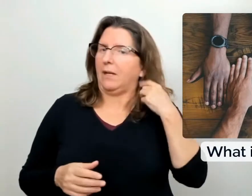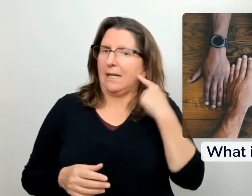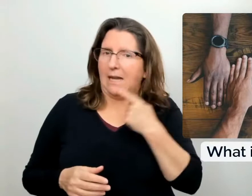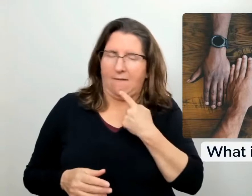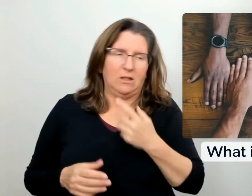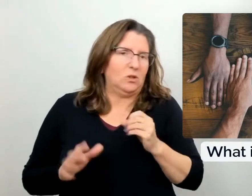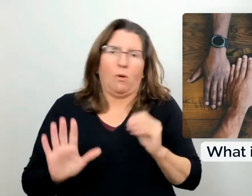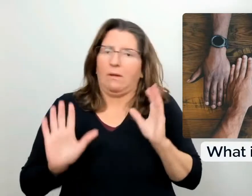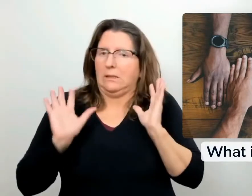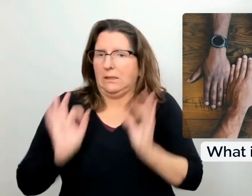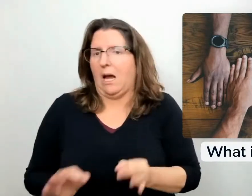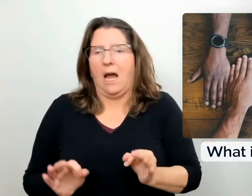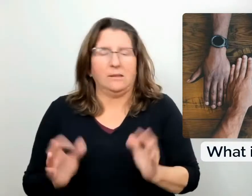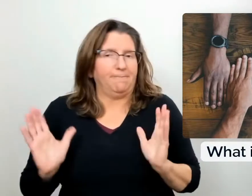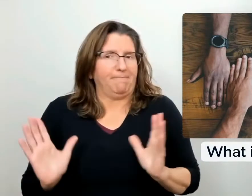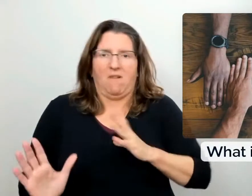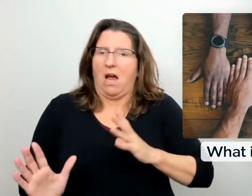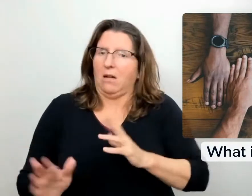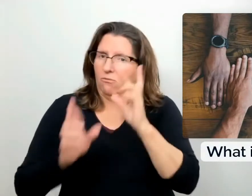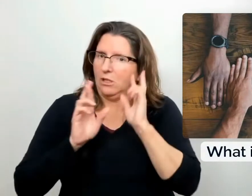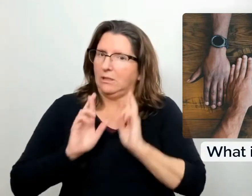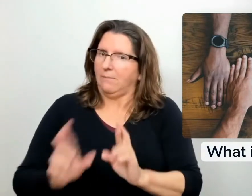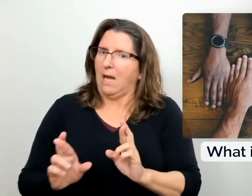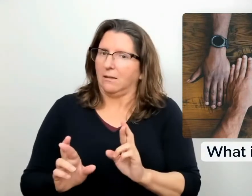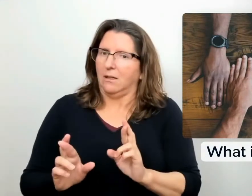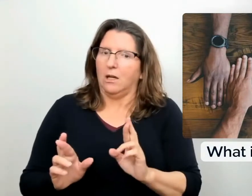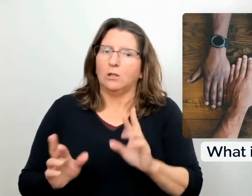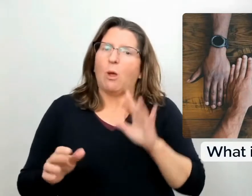They were shy or embarrassed to be identified as deaf. I had to respect that.